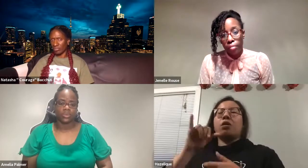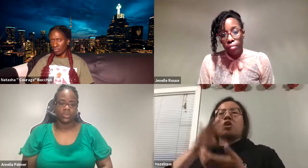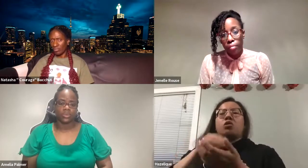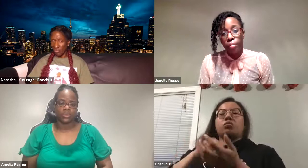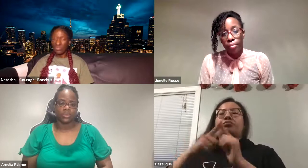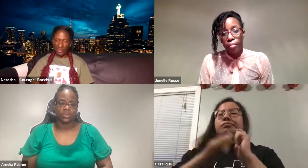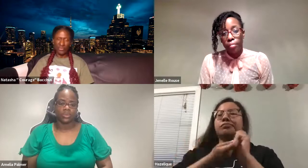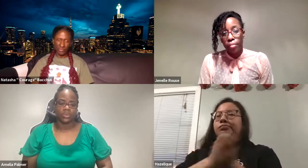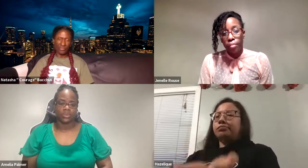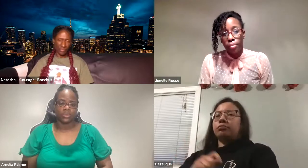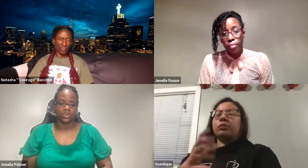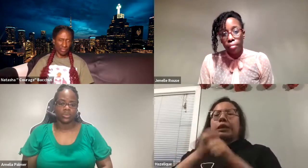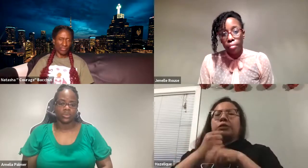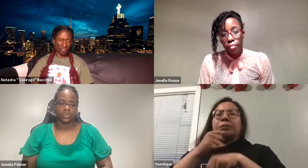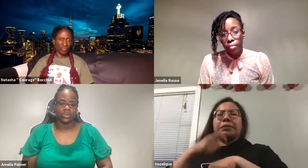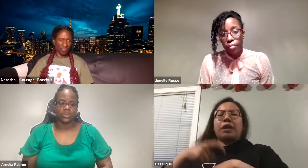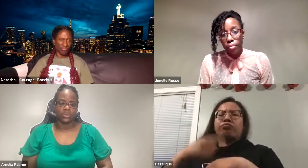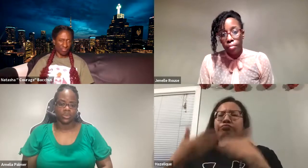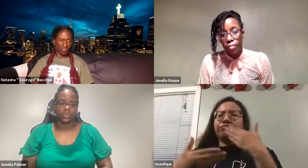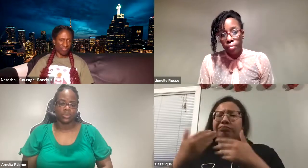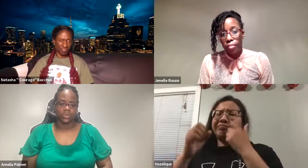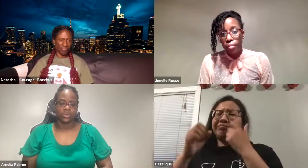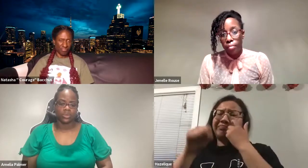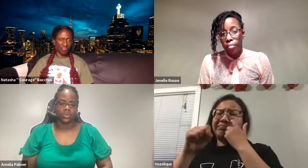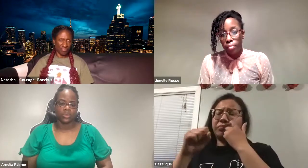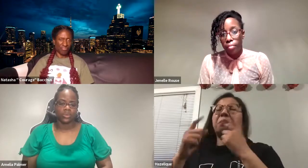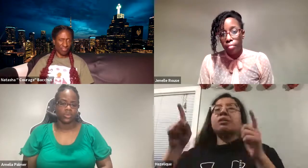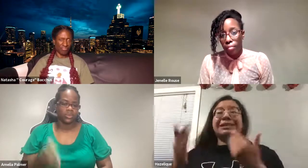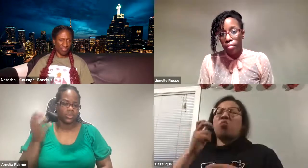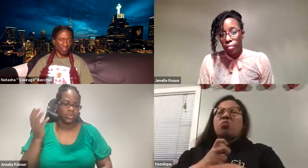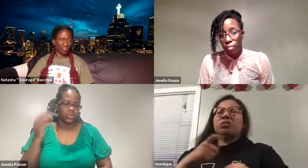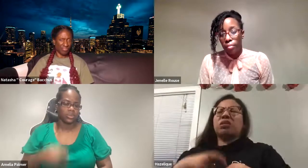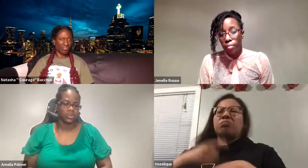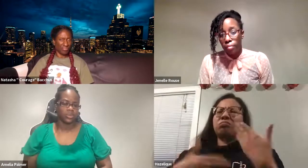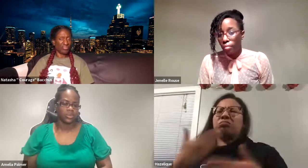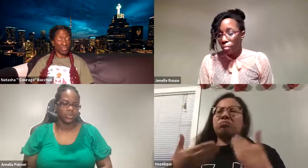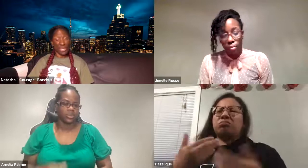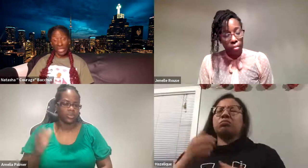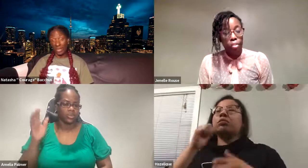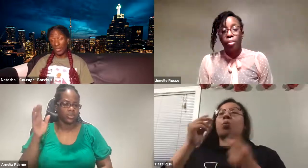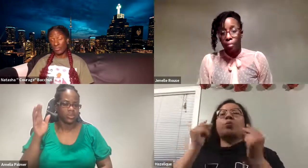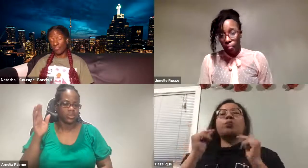language and take those steps to learn that and it's important to do that. it's hard to